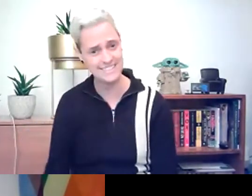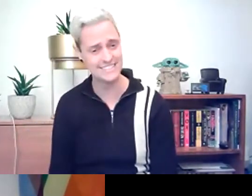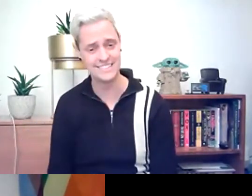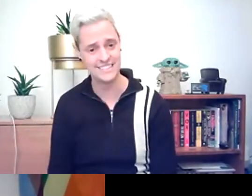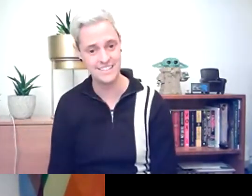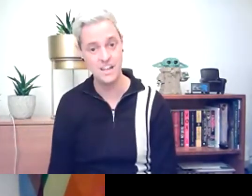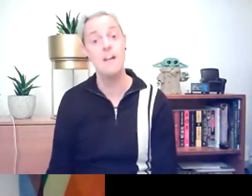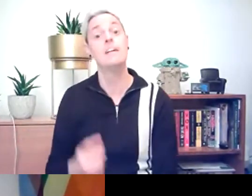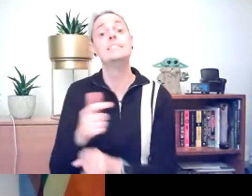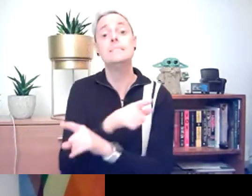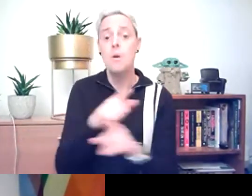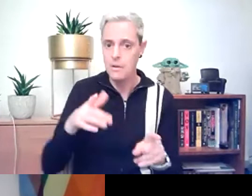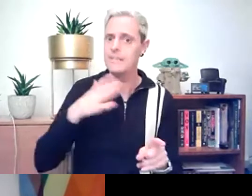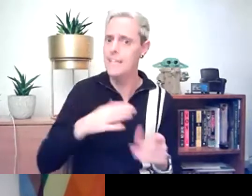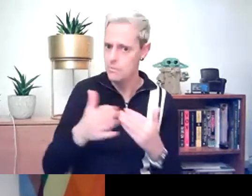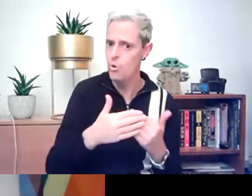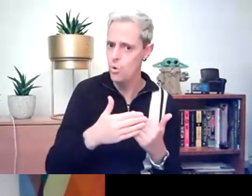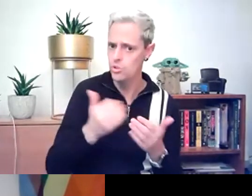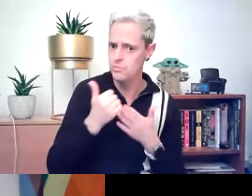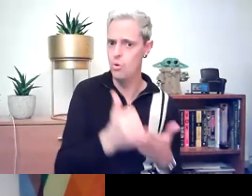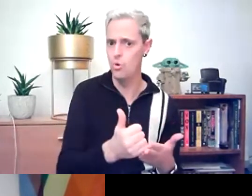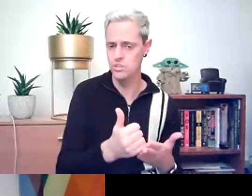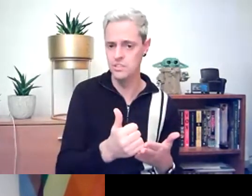extra support, by and large, most people know when they need a lot of extra sport.